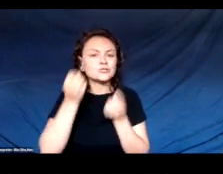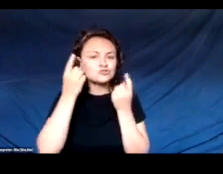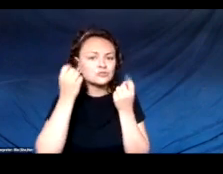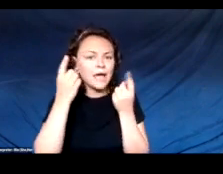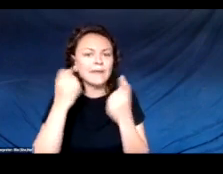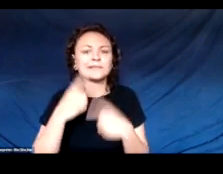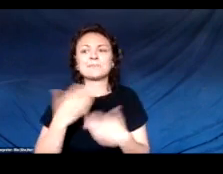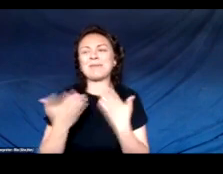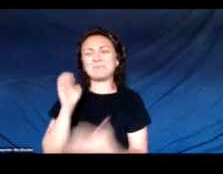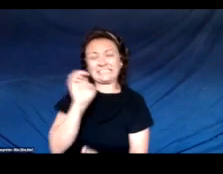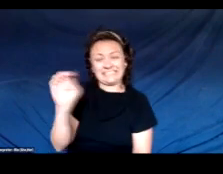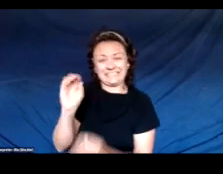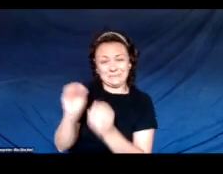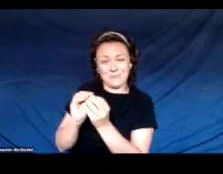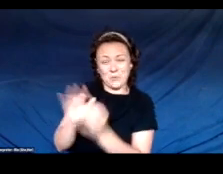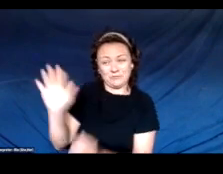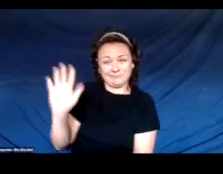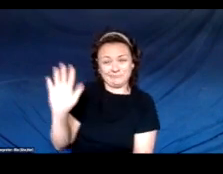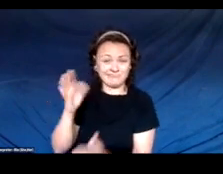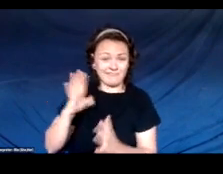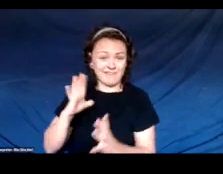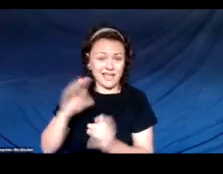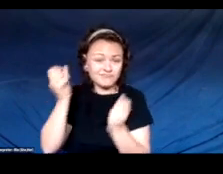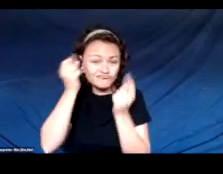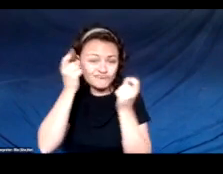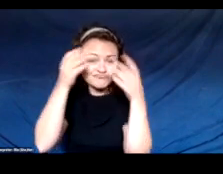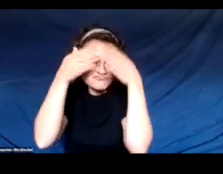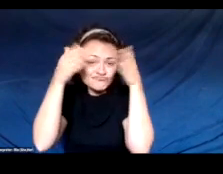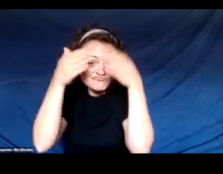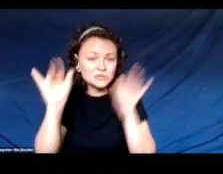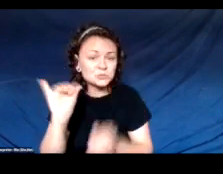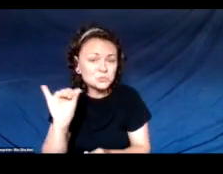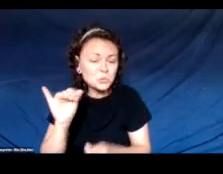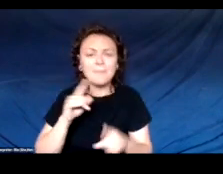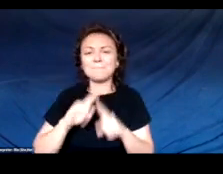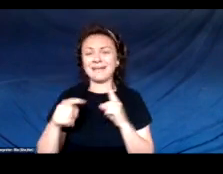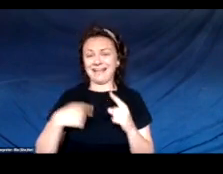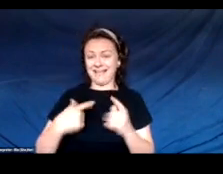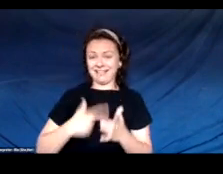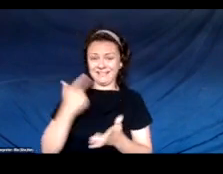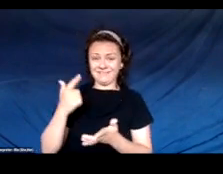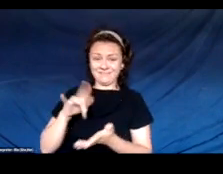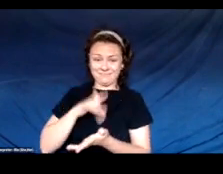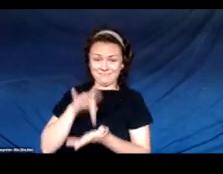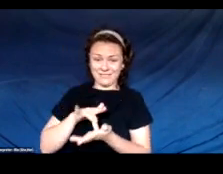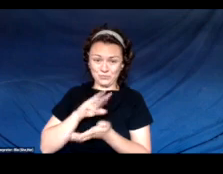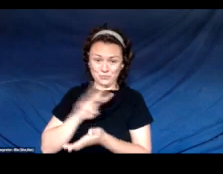I live in the Midwest, where New York, and where California is,